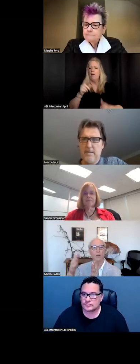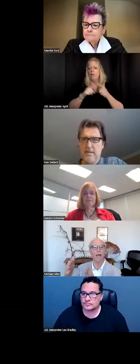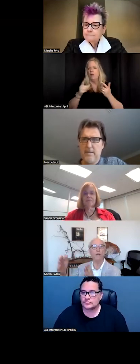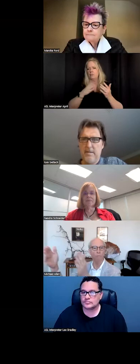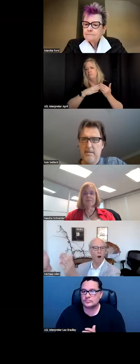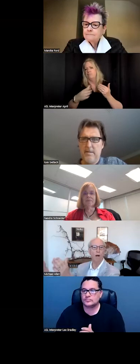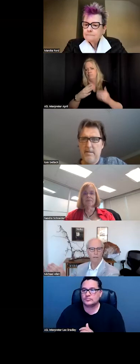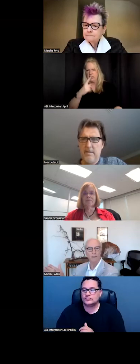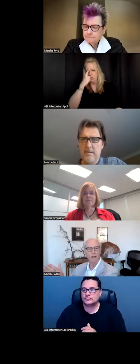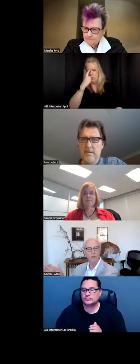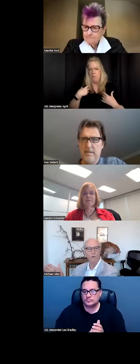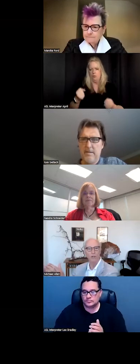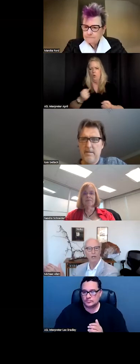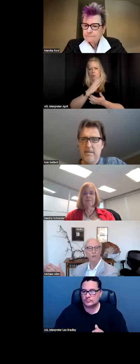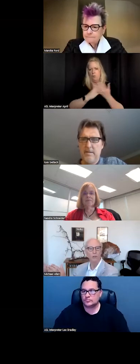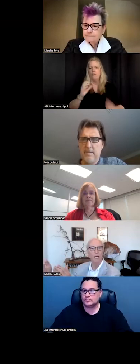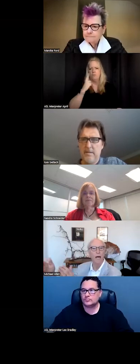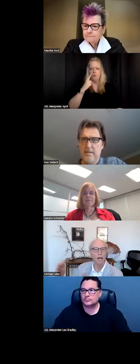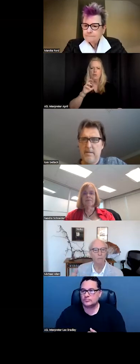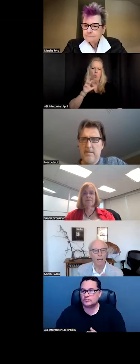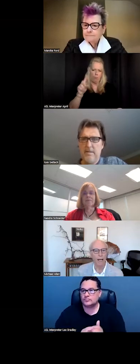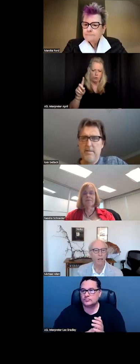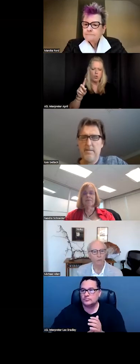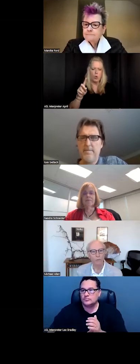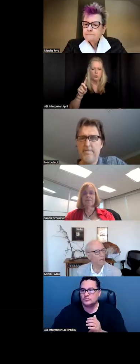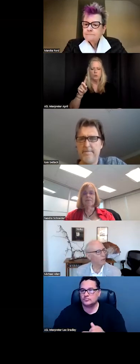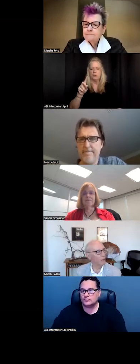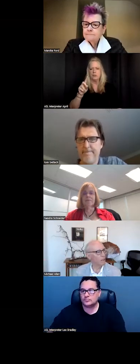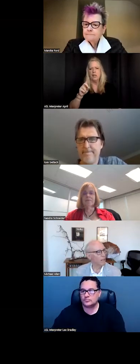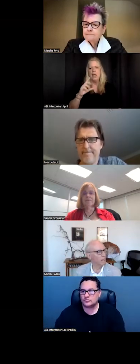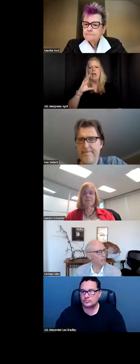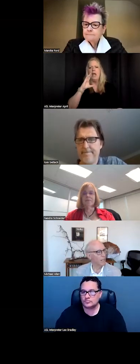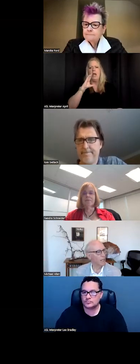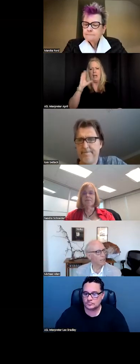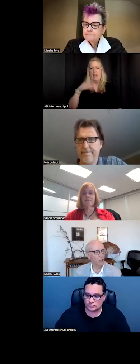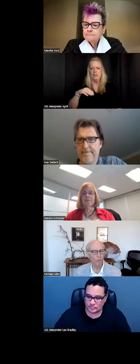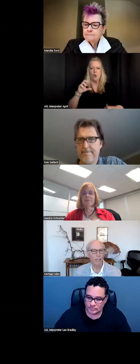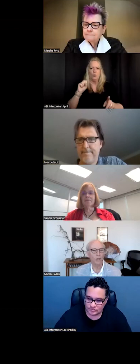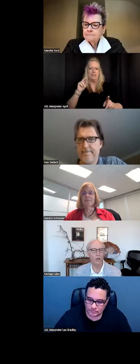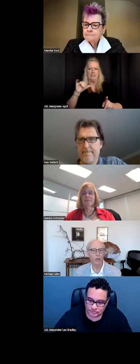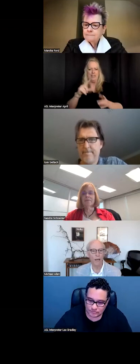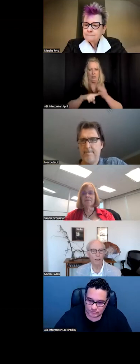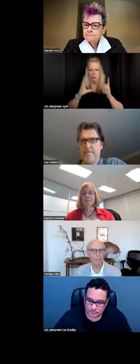HEALTH PART OF THE OVERDOSE. I KNOW, SANDY ONE OF THE THINGS YOU HAVE BEEN CONCERNED ABOUT IS THAT